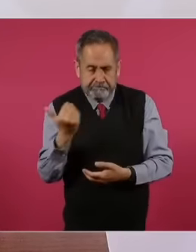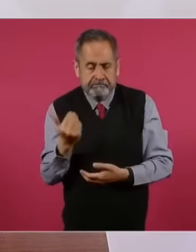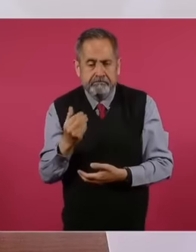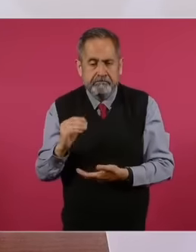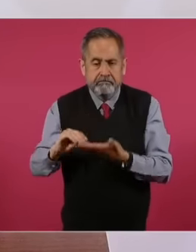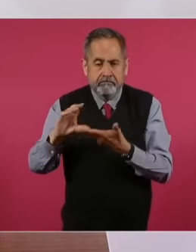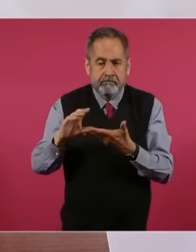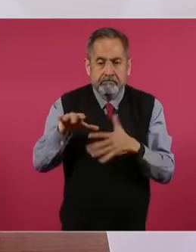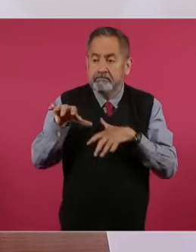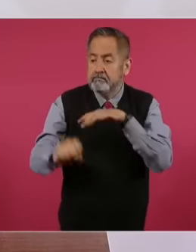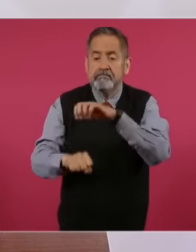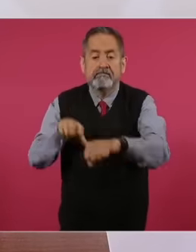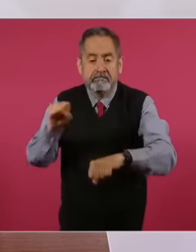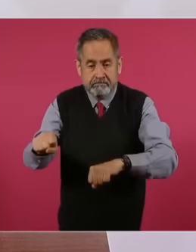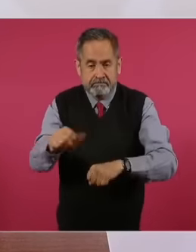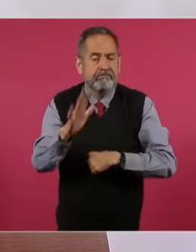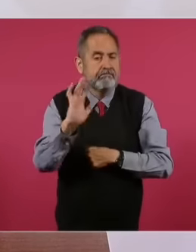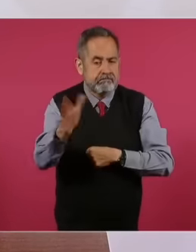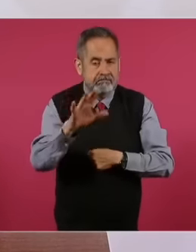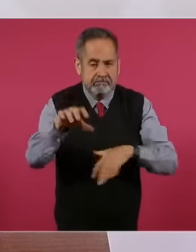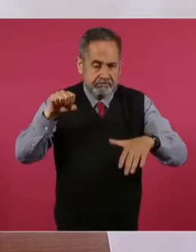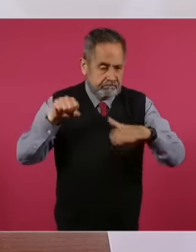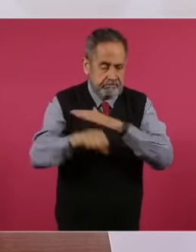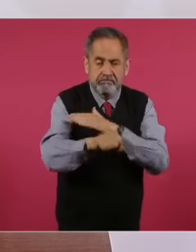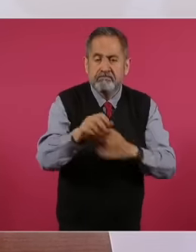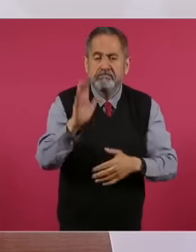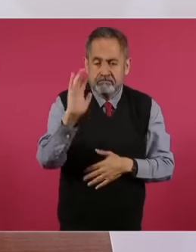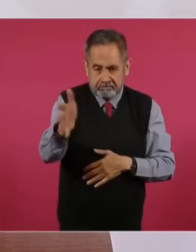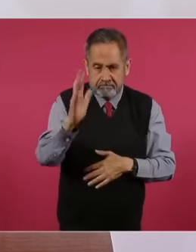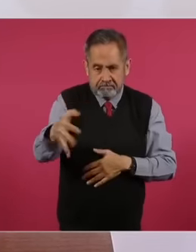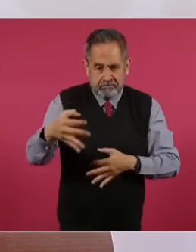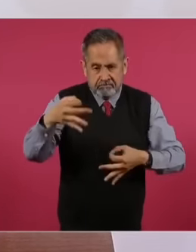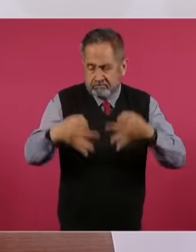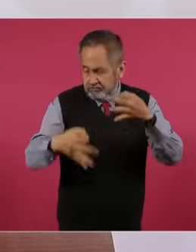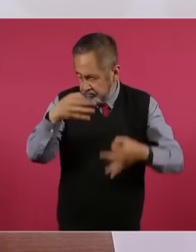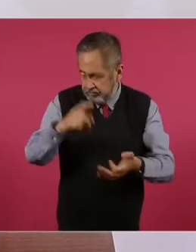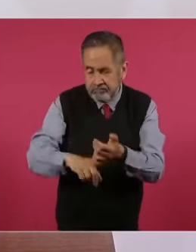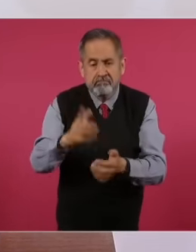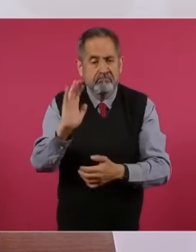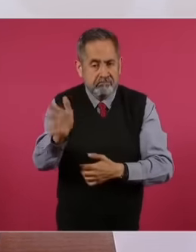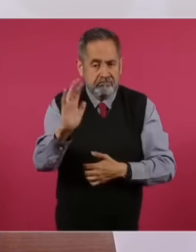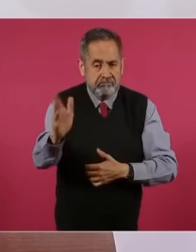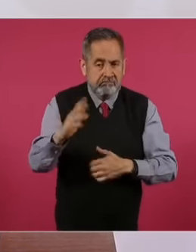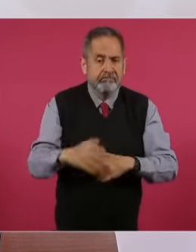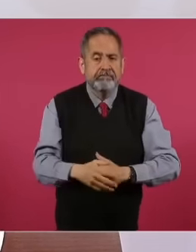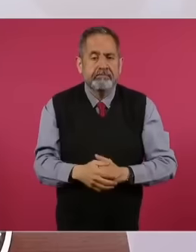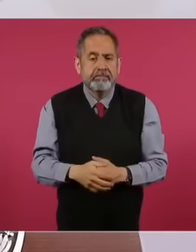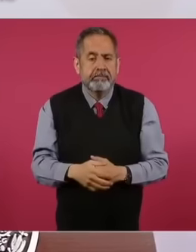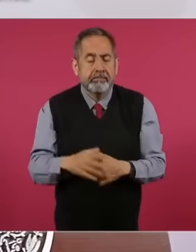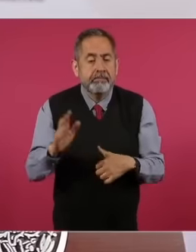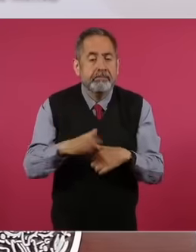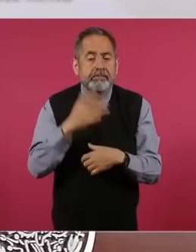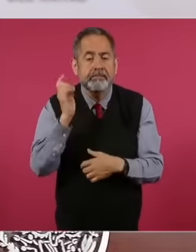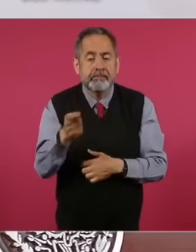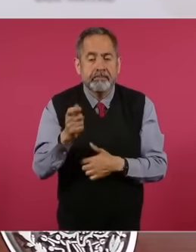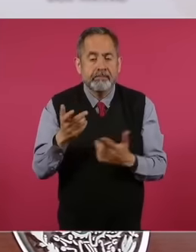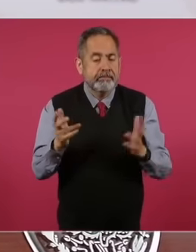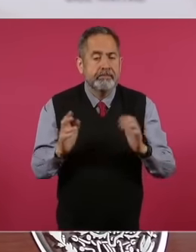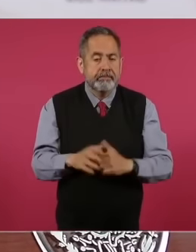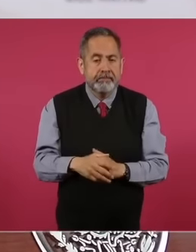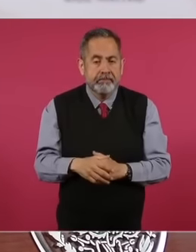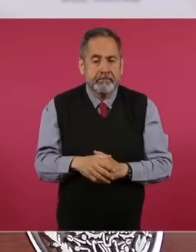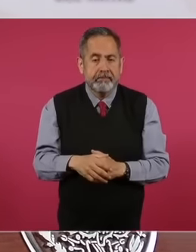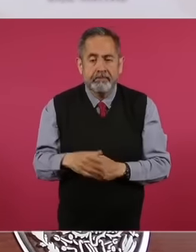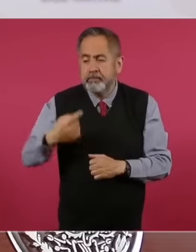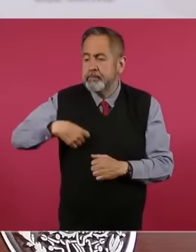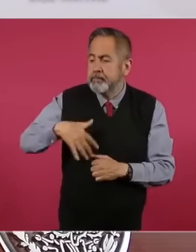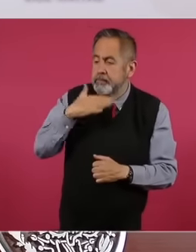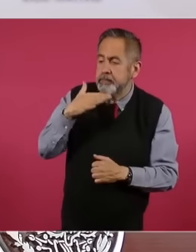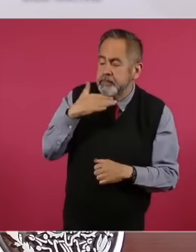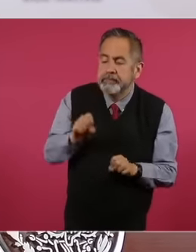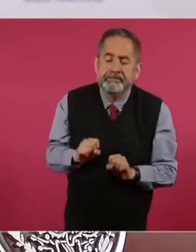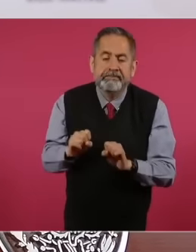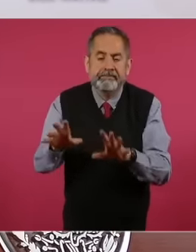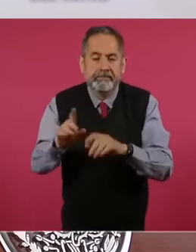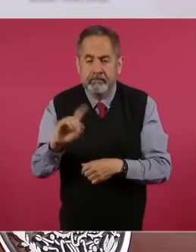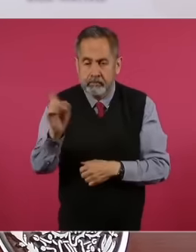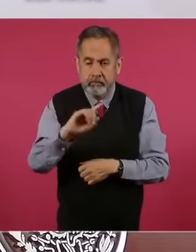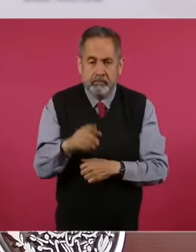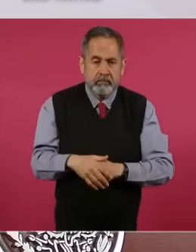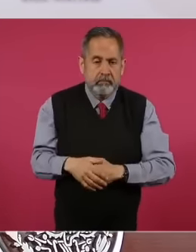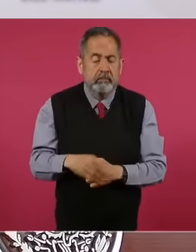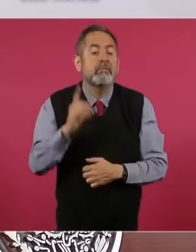detainees in this case because not only have we not allowed corruption, we have not allowed